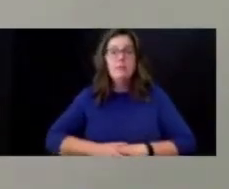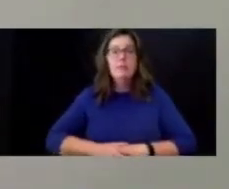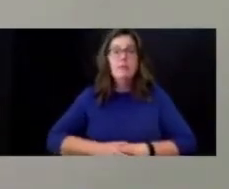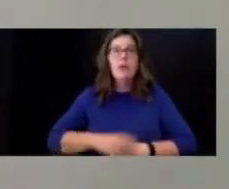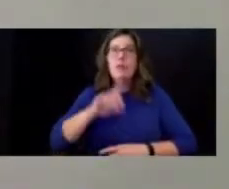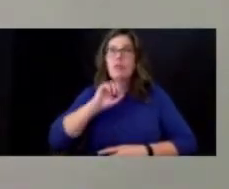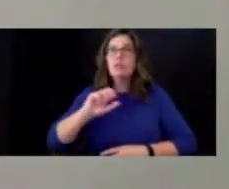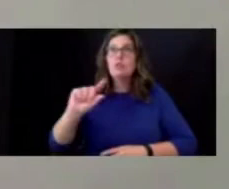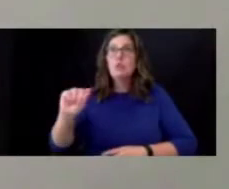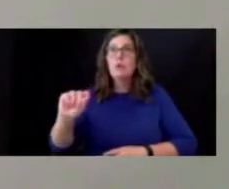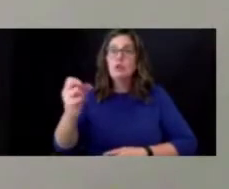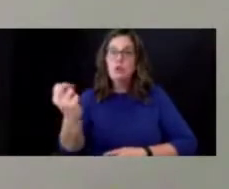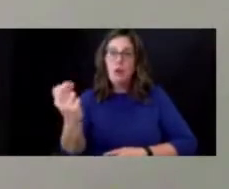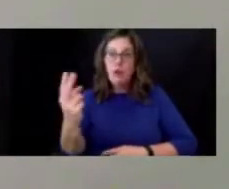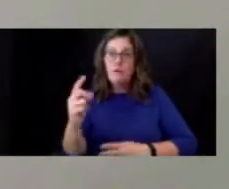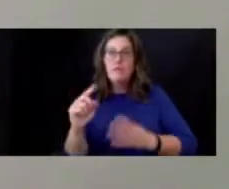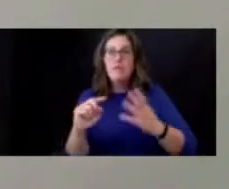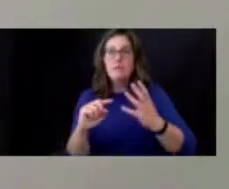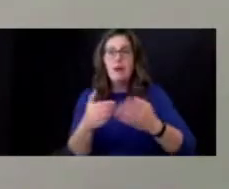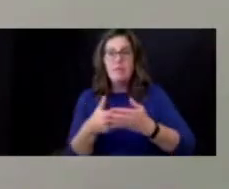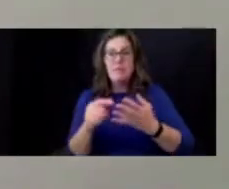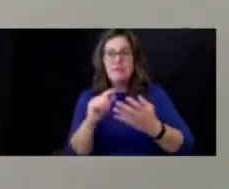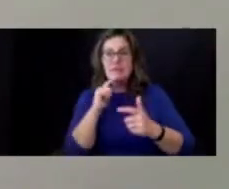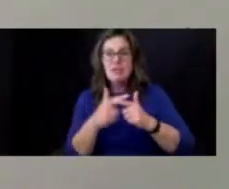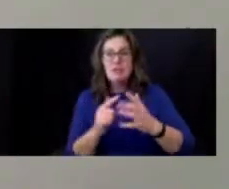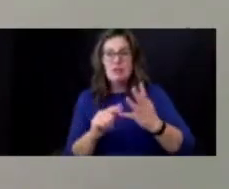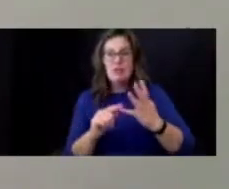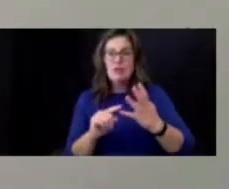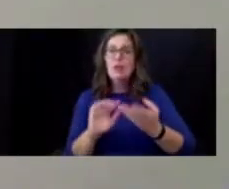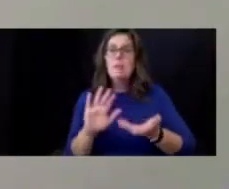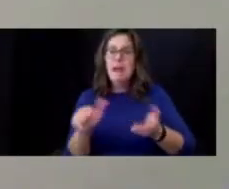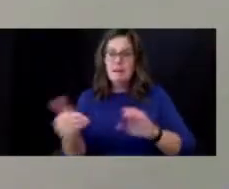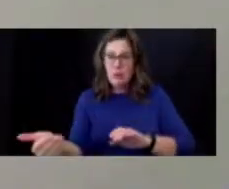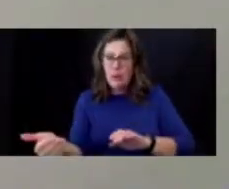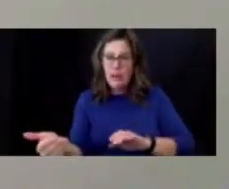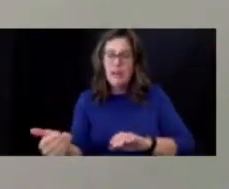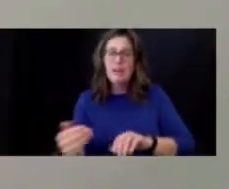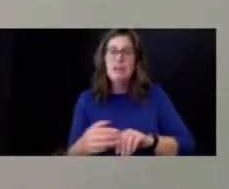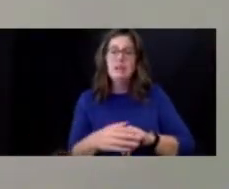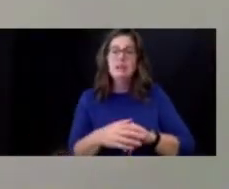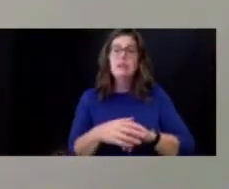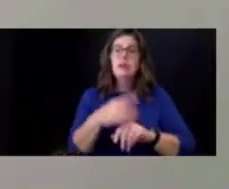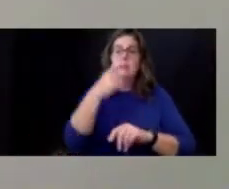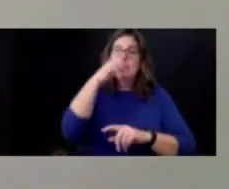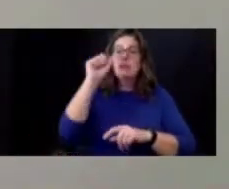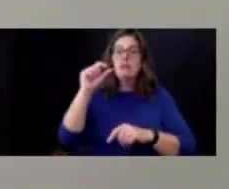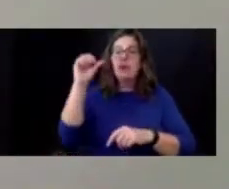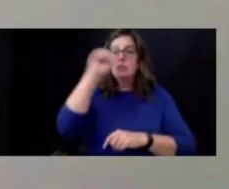to drunk drivers within the indian reservation and so that road where the crash happened was